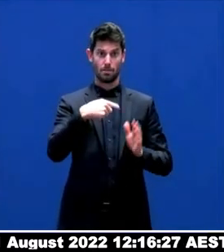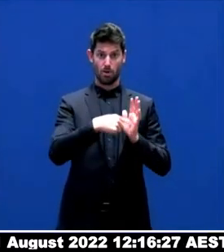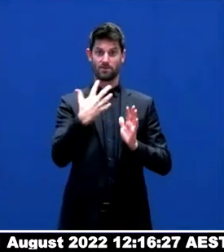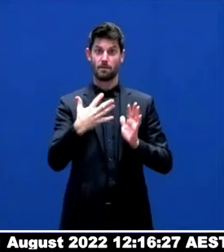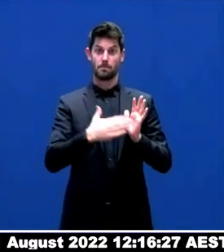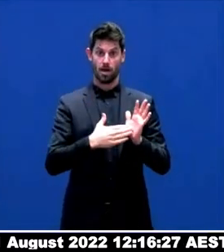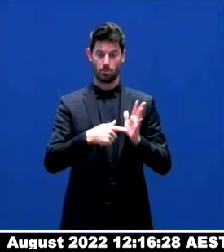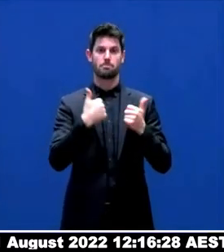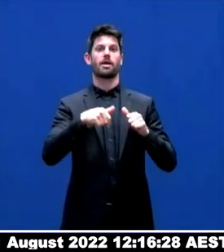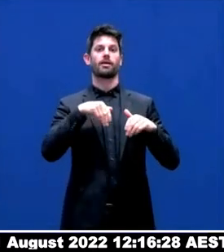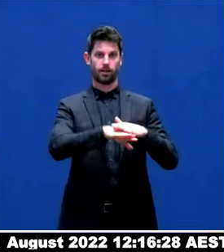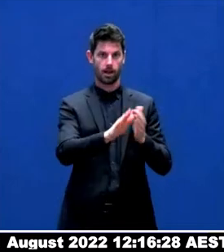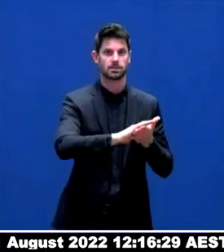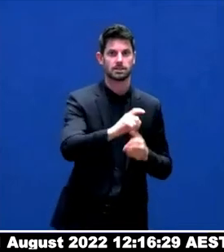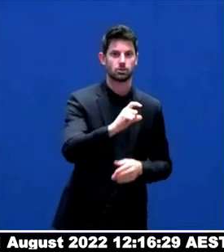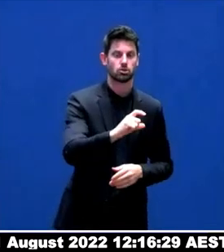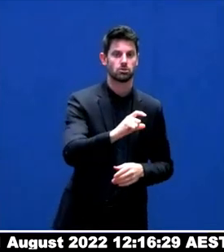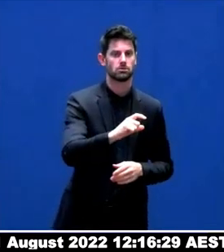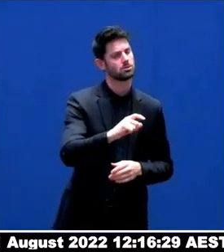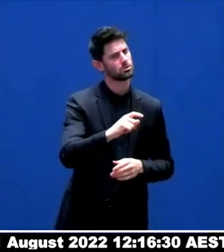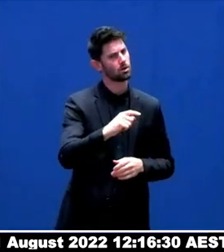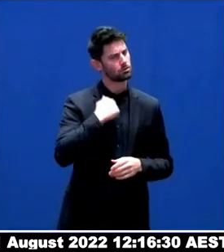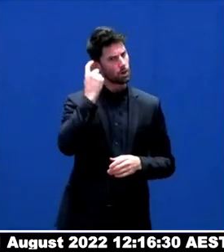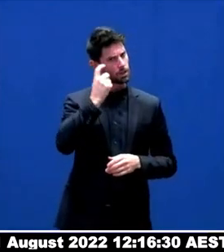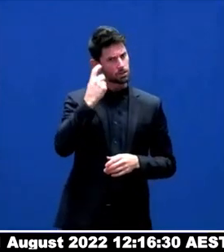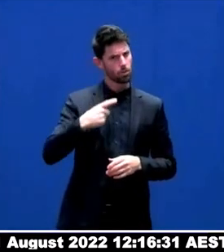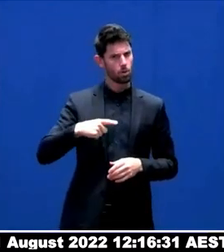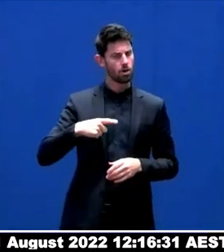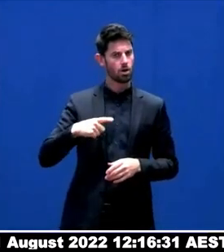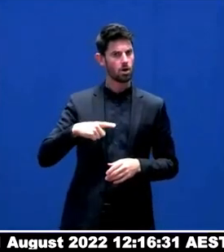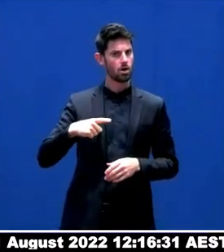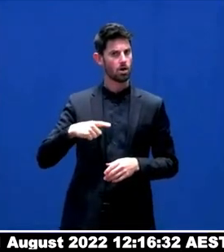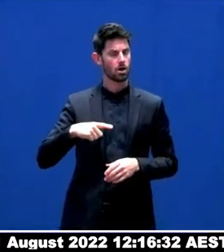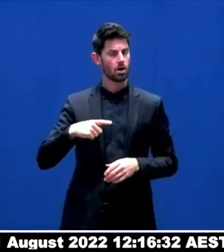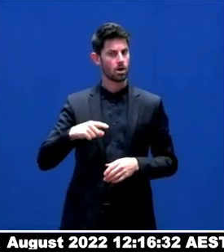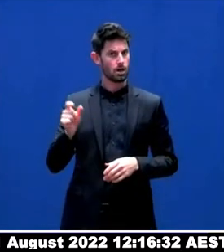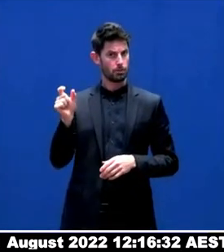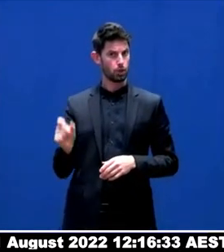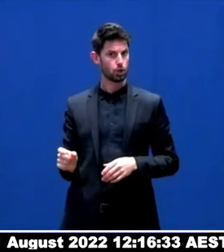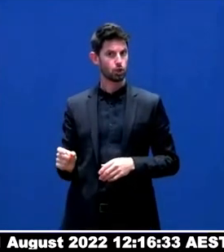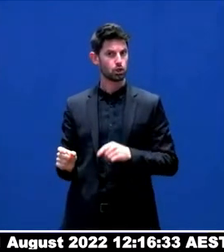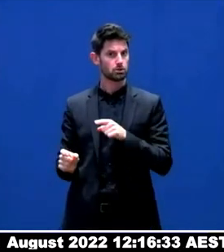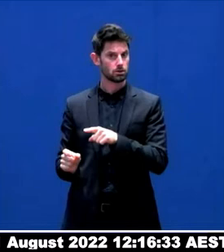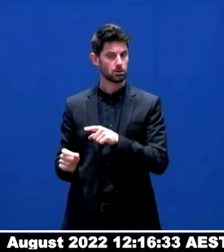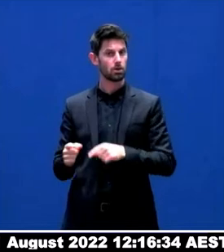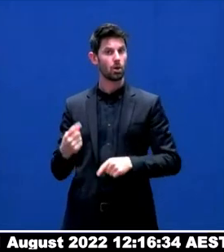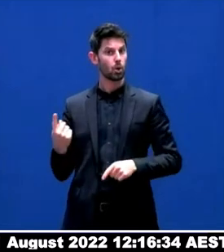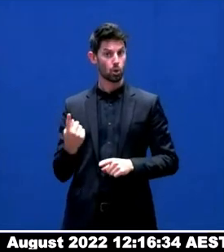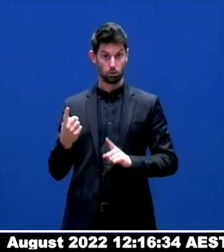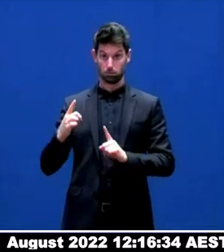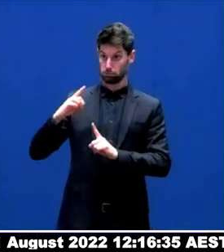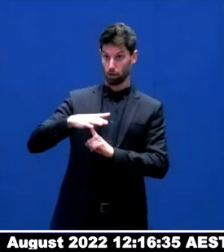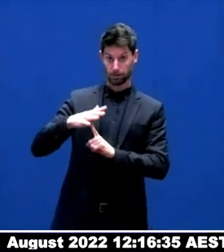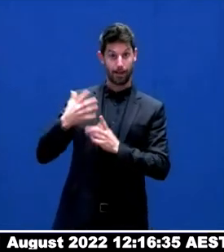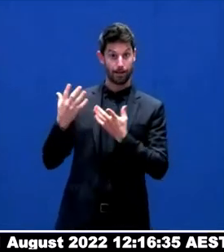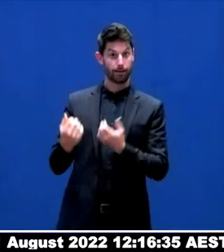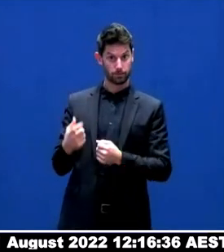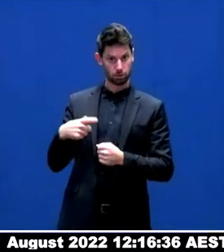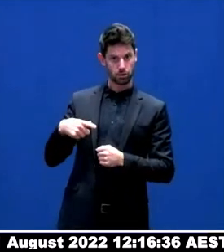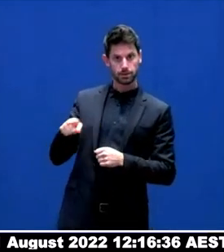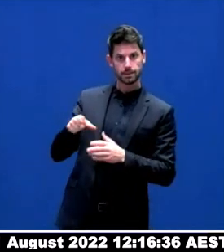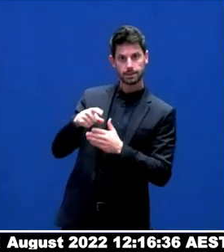What is it about a person who would have that priority flag on the waiting